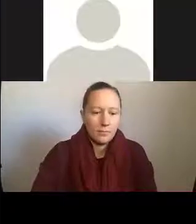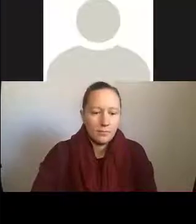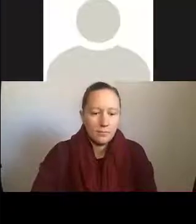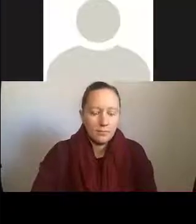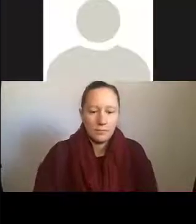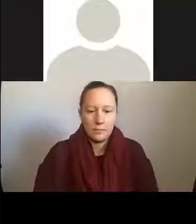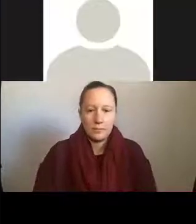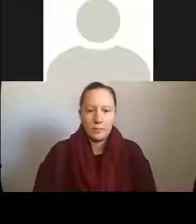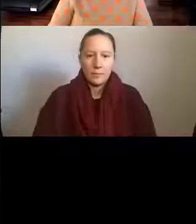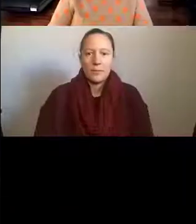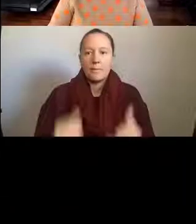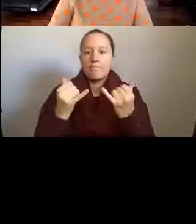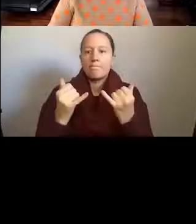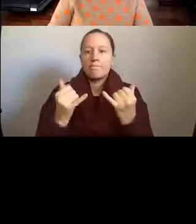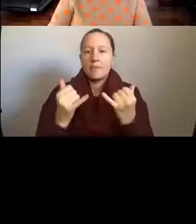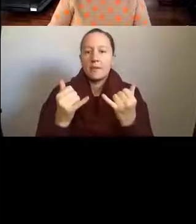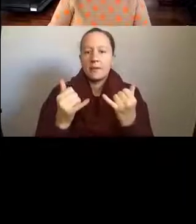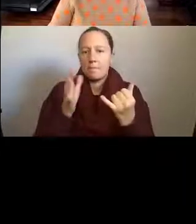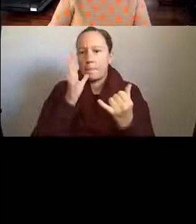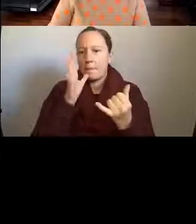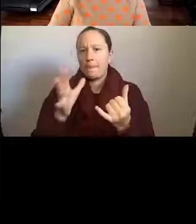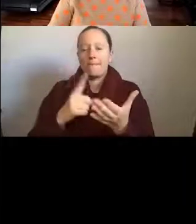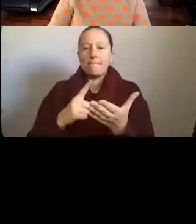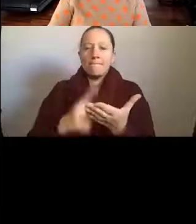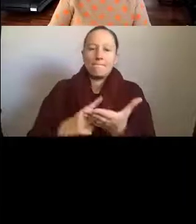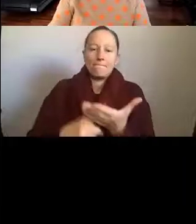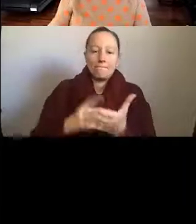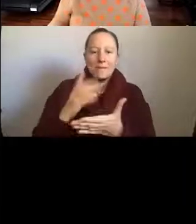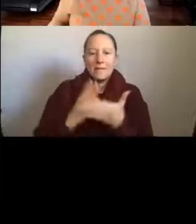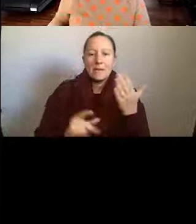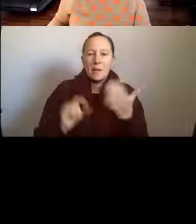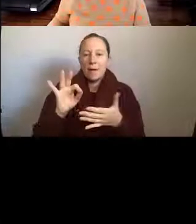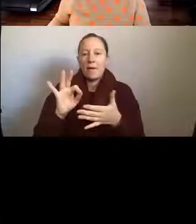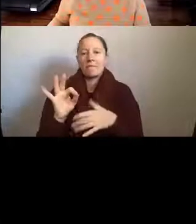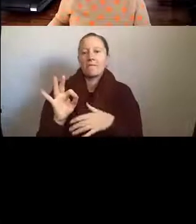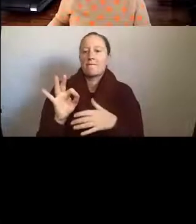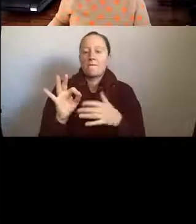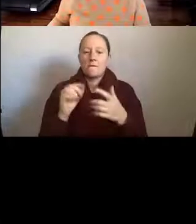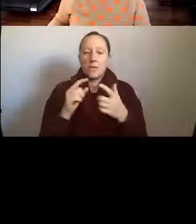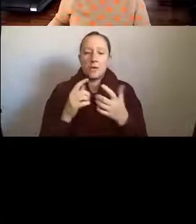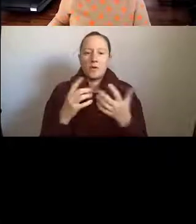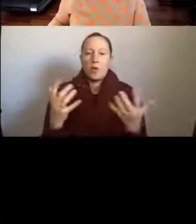So next, we're going to talk about some of the elements of a successful R15 application.